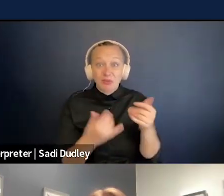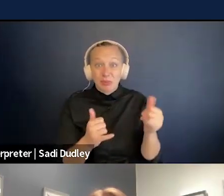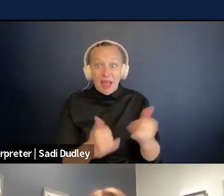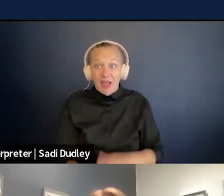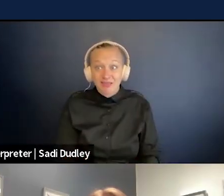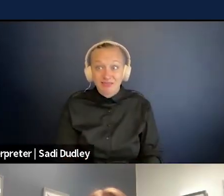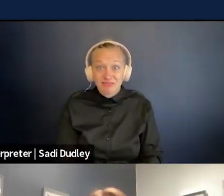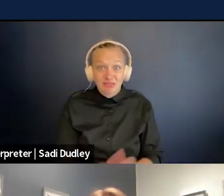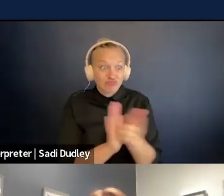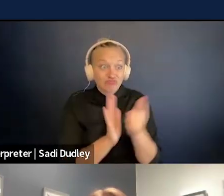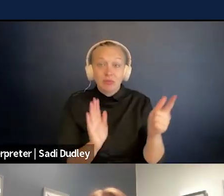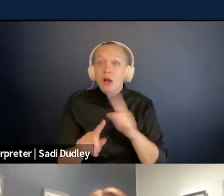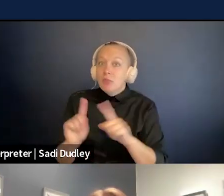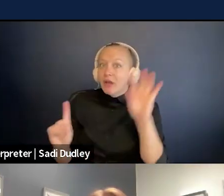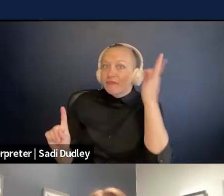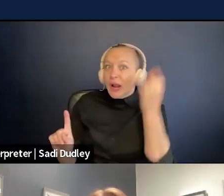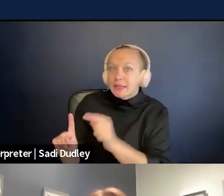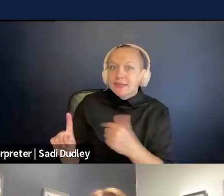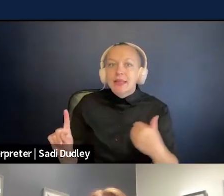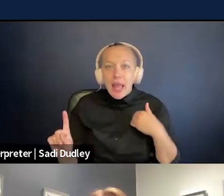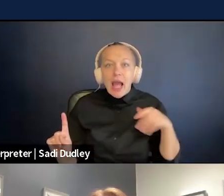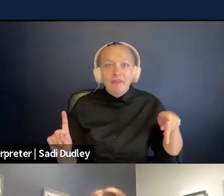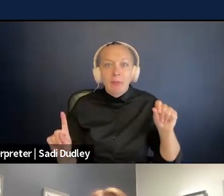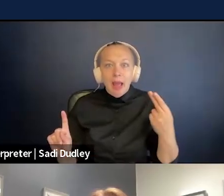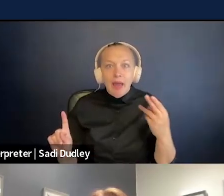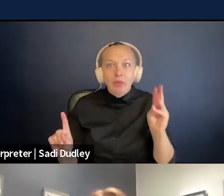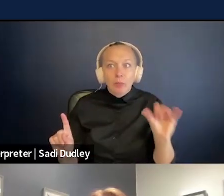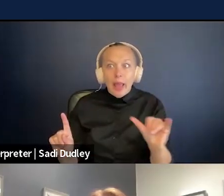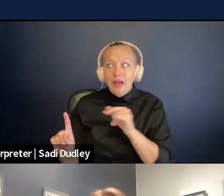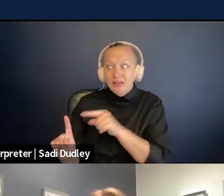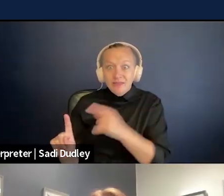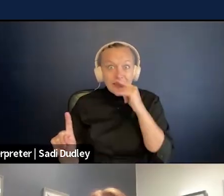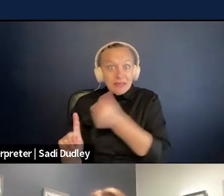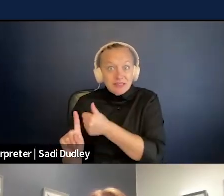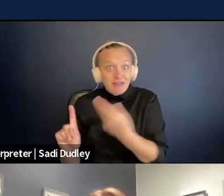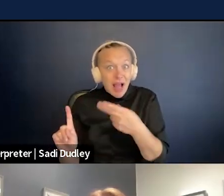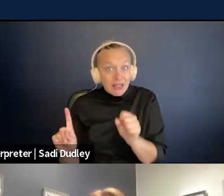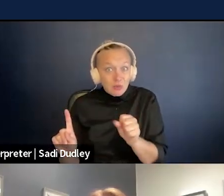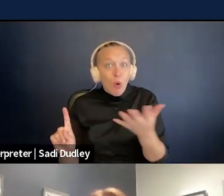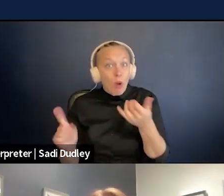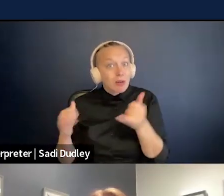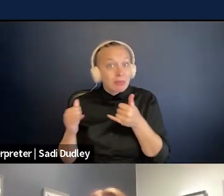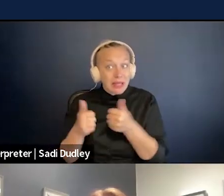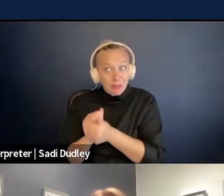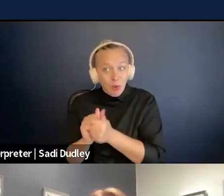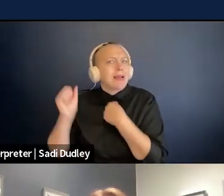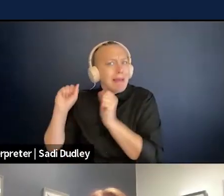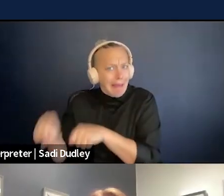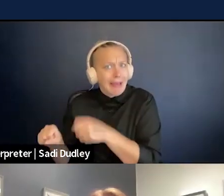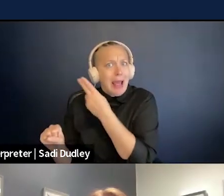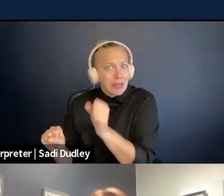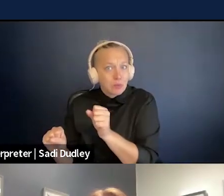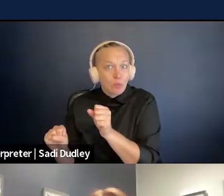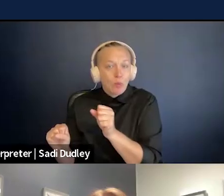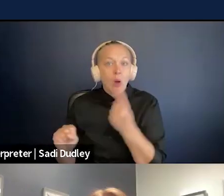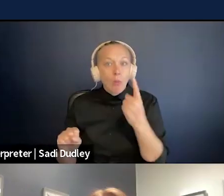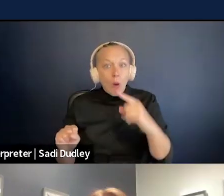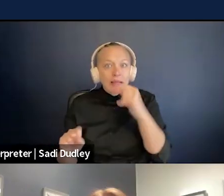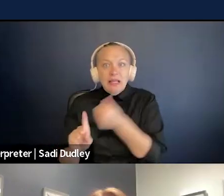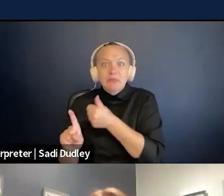In France, they have that pathway. I want… one kid was just as good as my kid, and he's getting paid to play basketball.